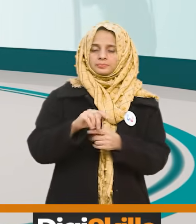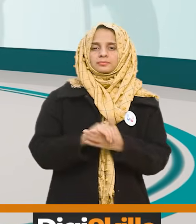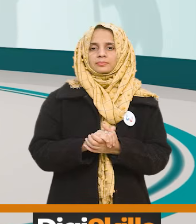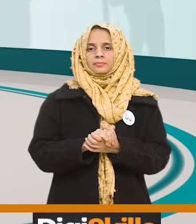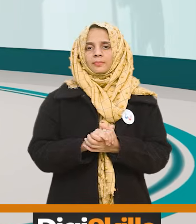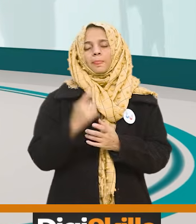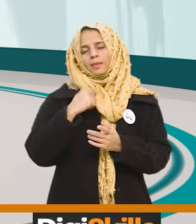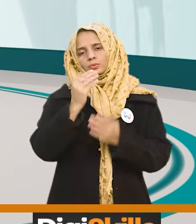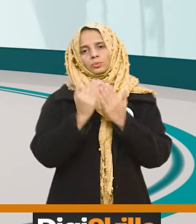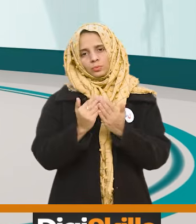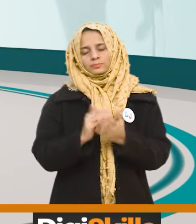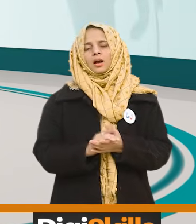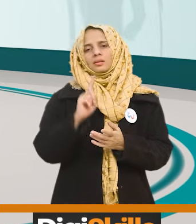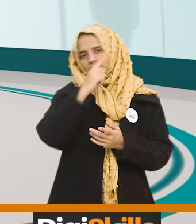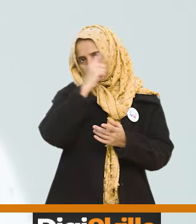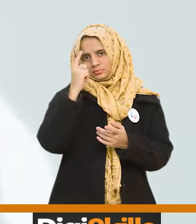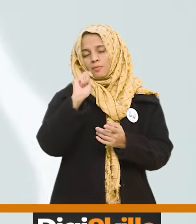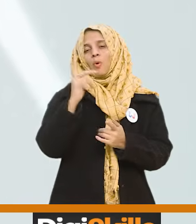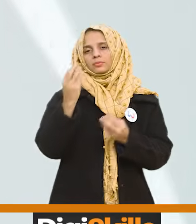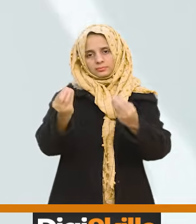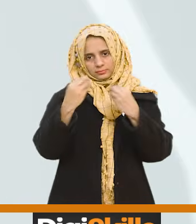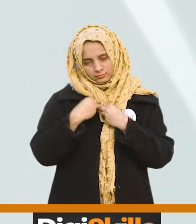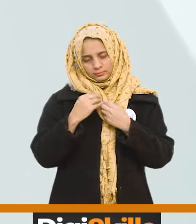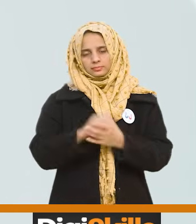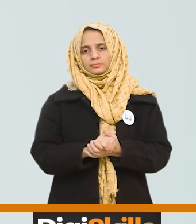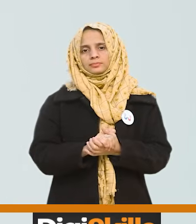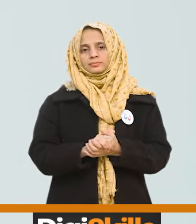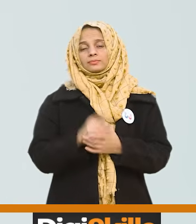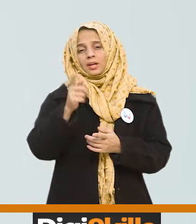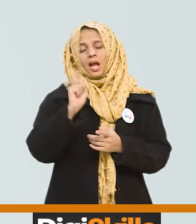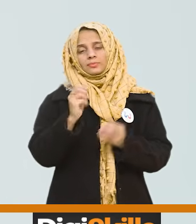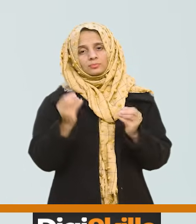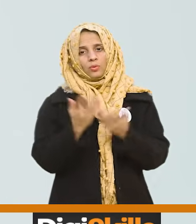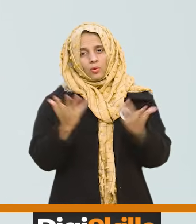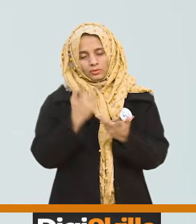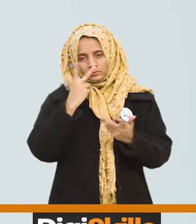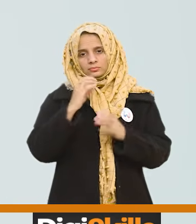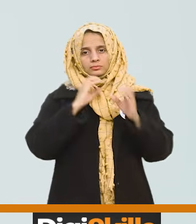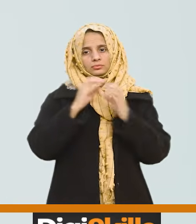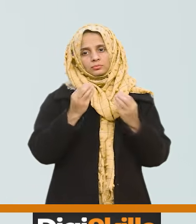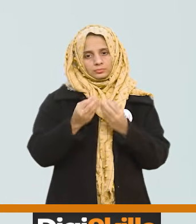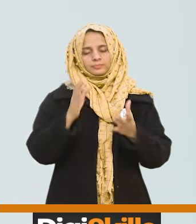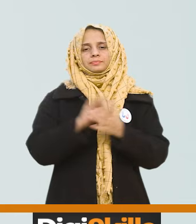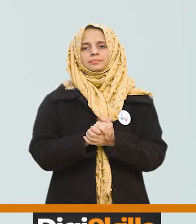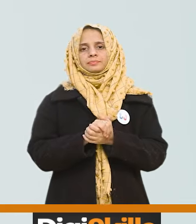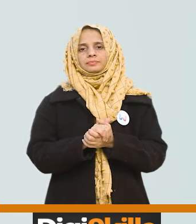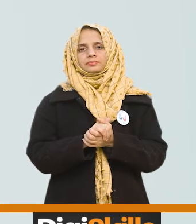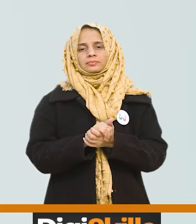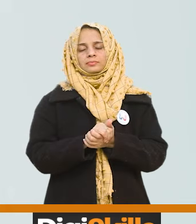For this, I pray that may Allah quickly award you a project, you communicate with the employer